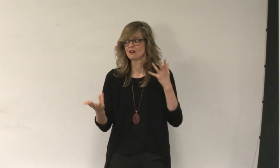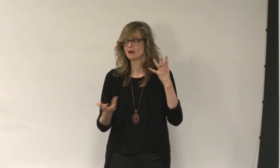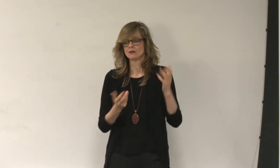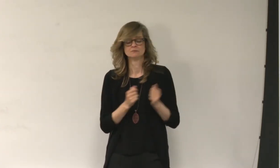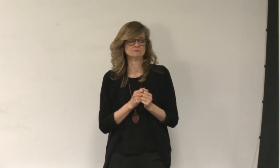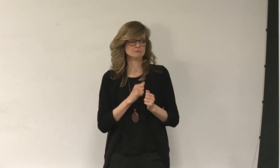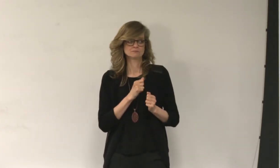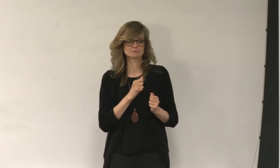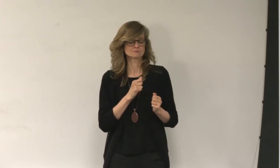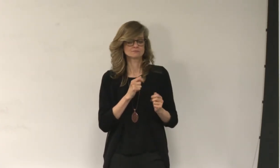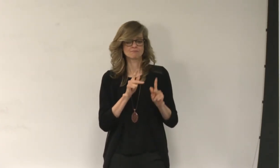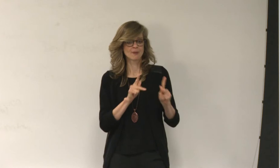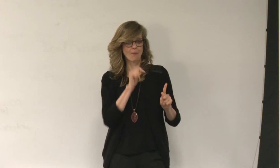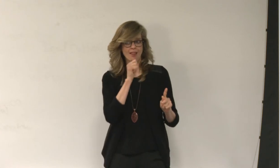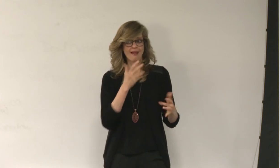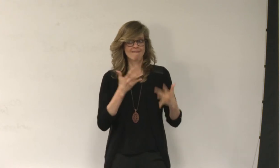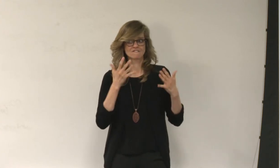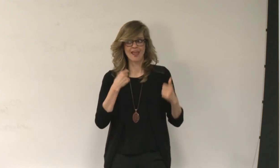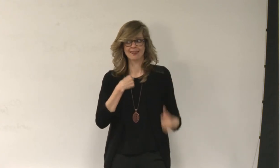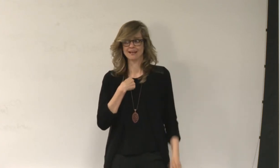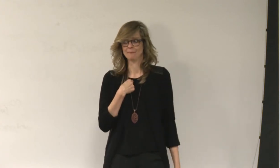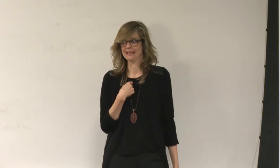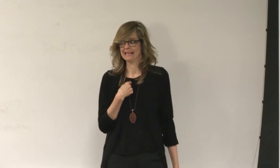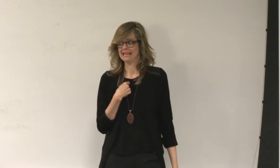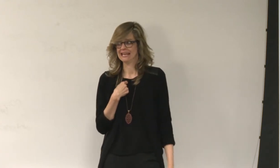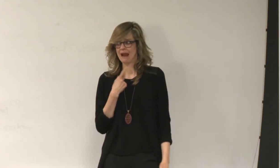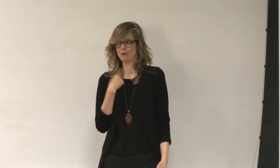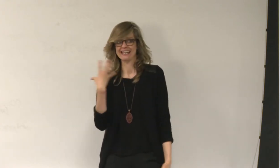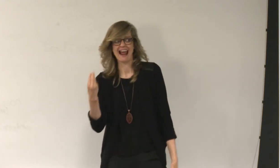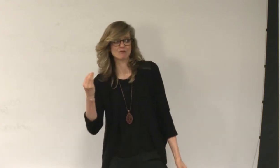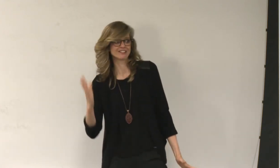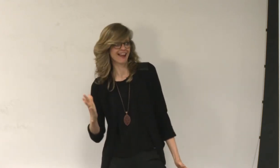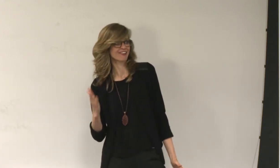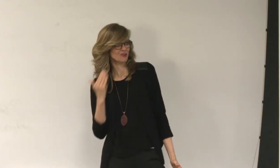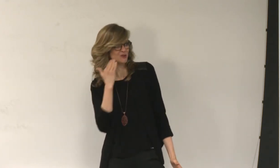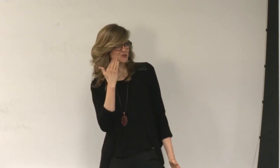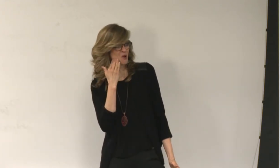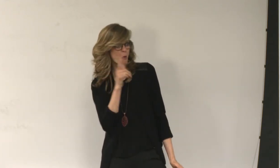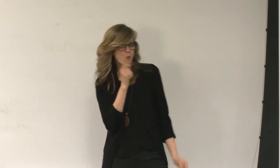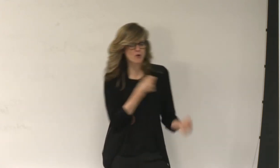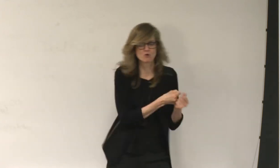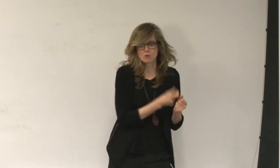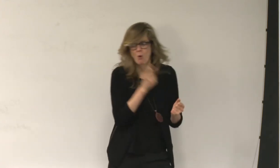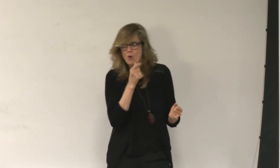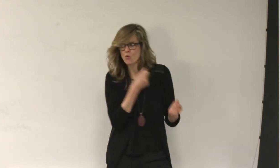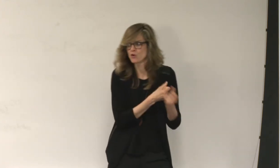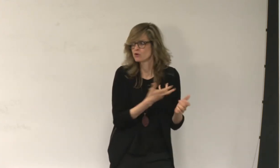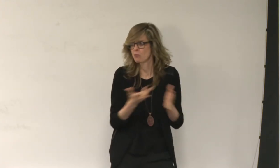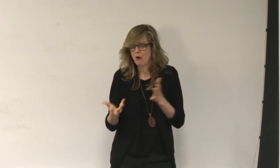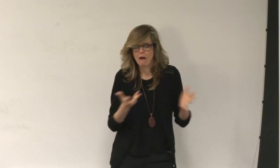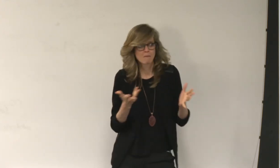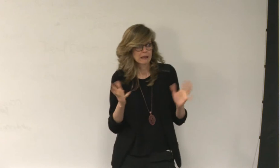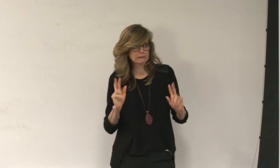SO, I WASN'T FAMILIAR WITH THE ISSUES THAT WERE HAPPENING AND I WAS AN OUTSIDER.